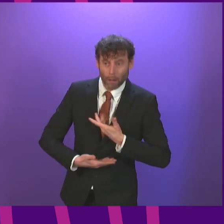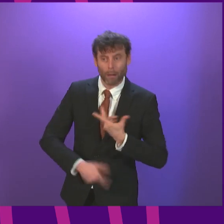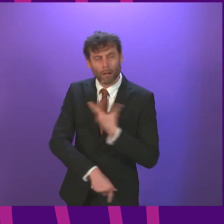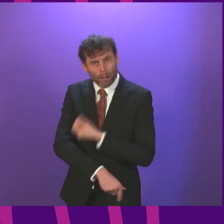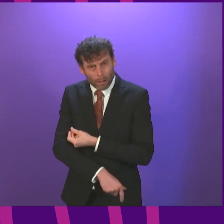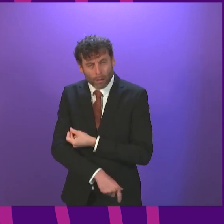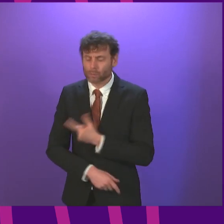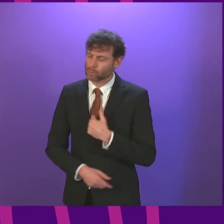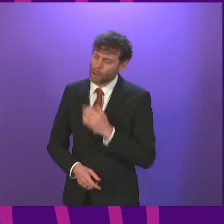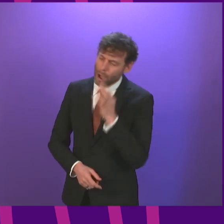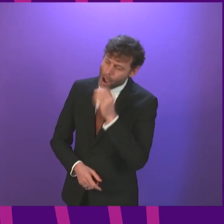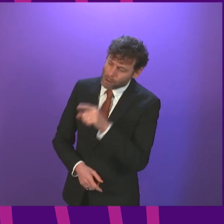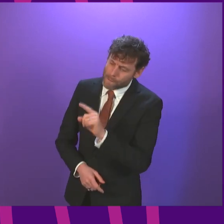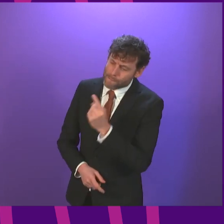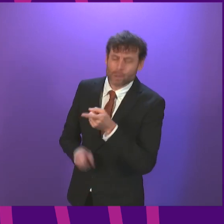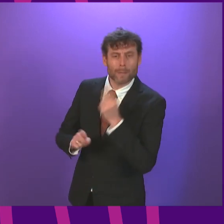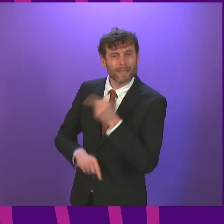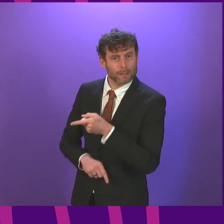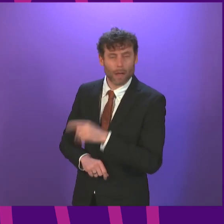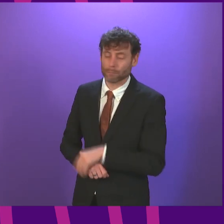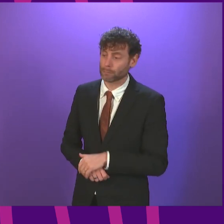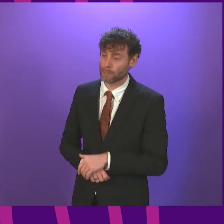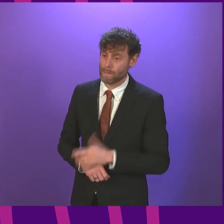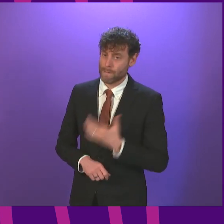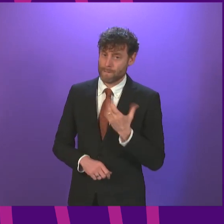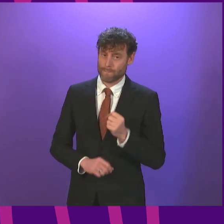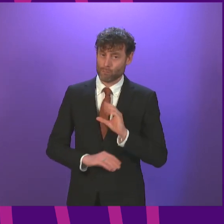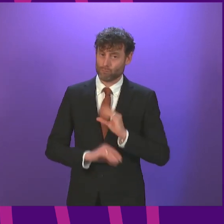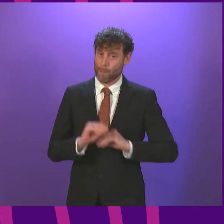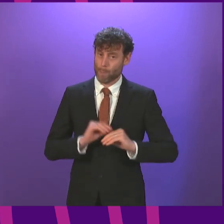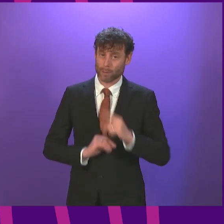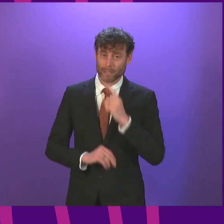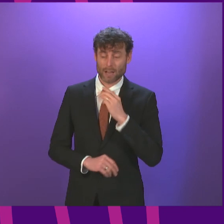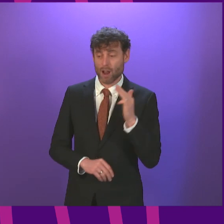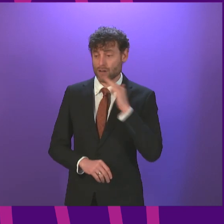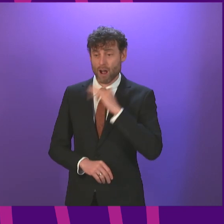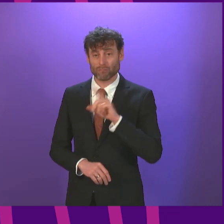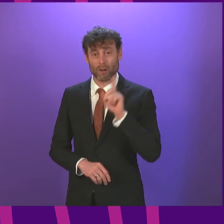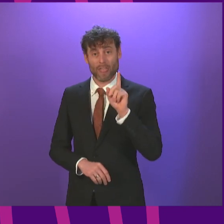I ask the First Minister to comment on reports that there may be up to 900,000 doses of the